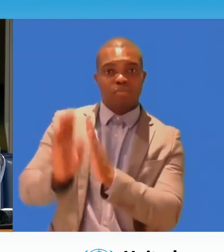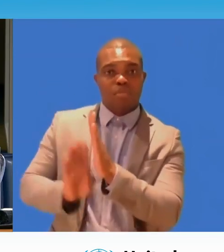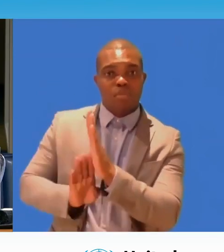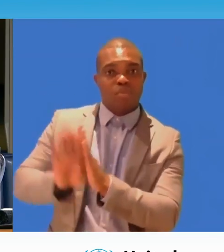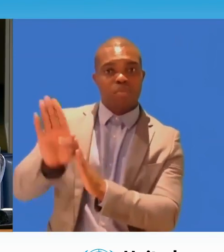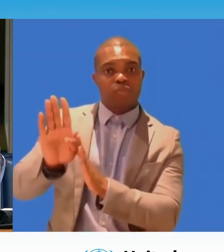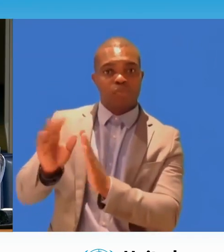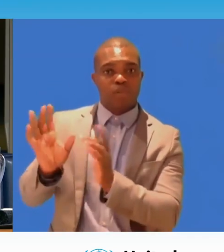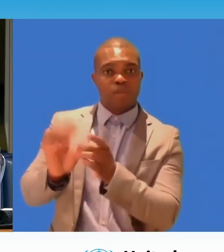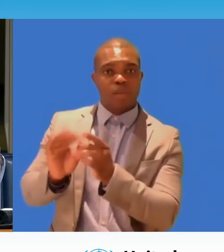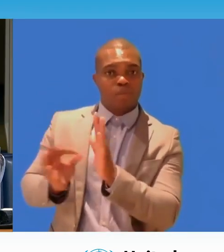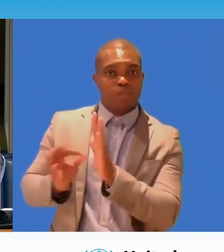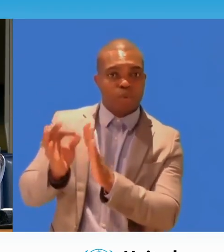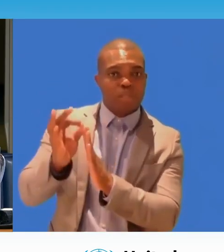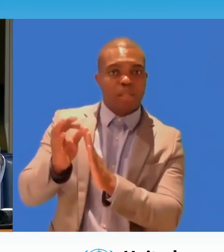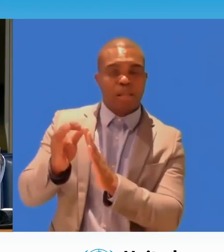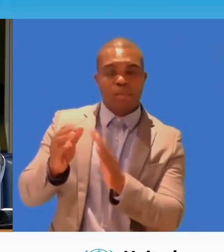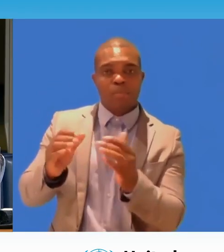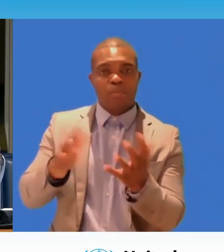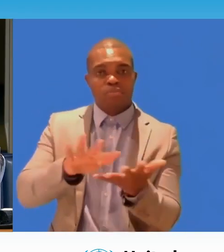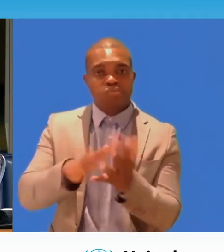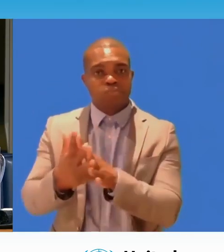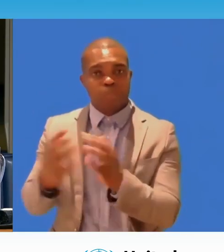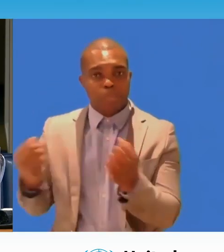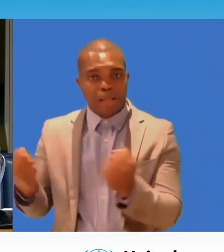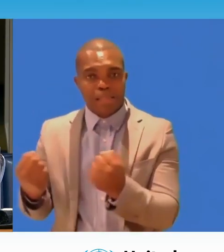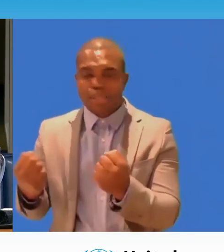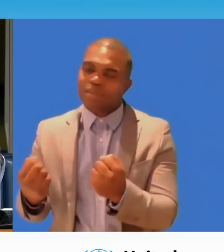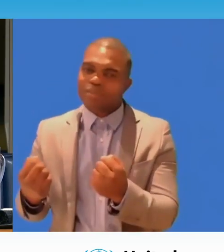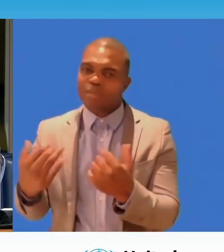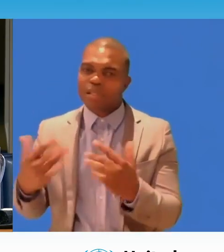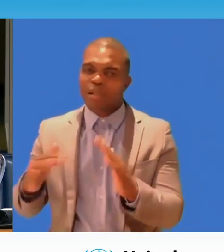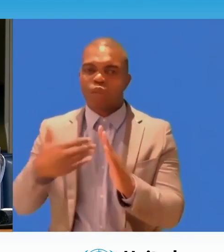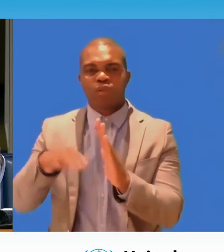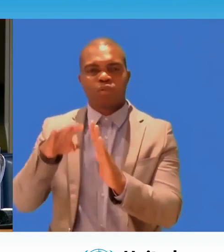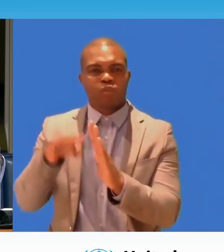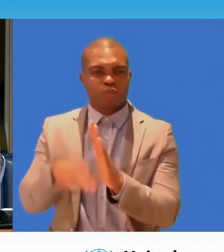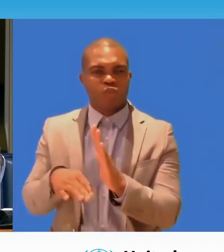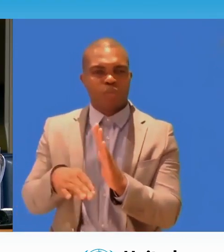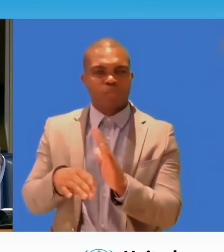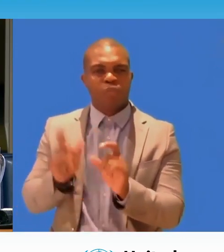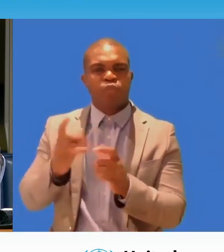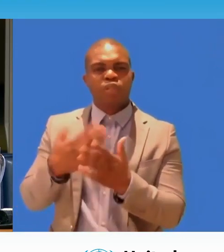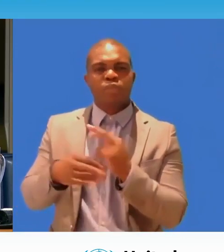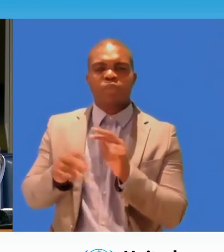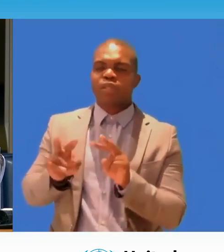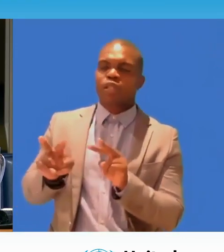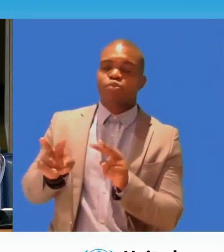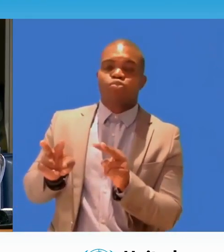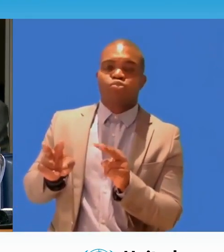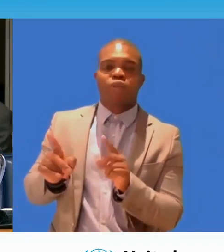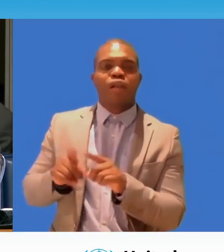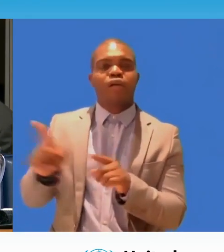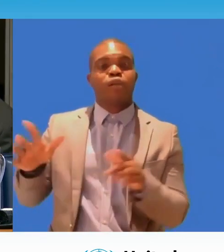rather than as active rights holders and agent of development looking ahead to the summit of